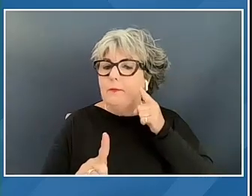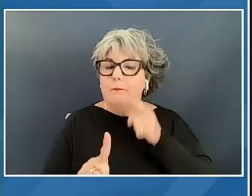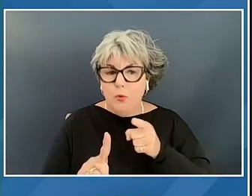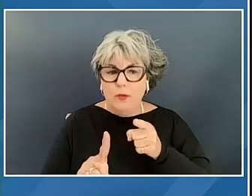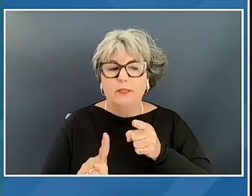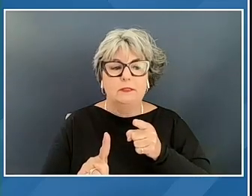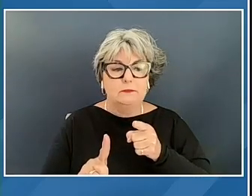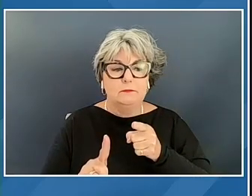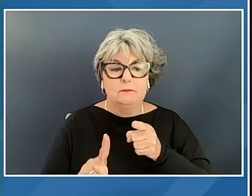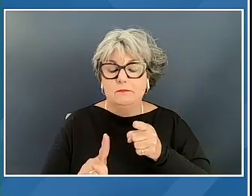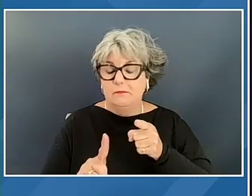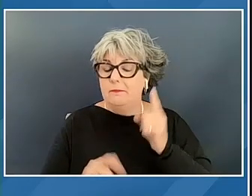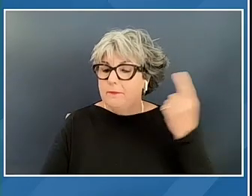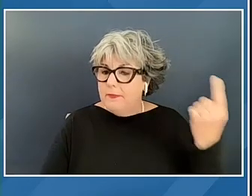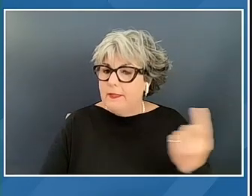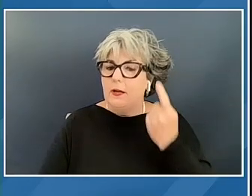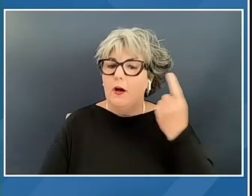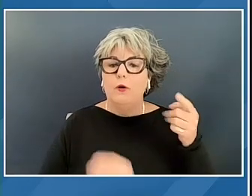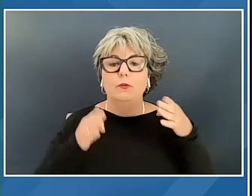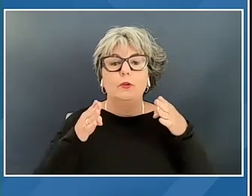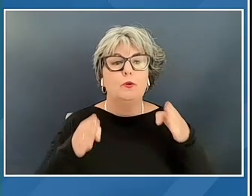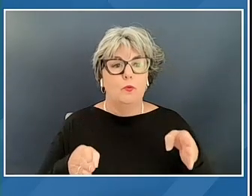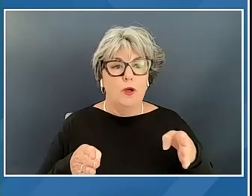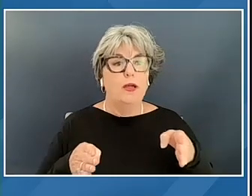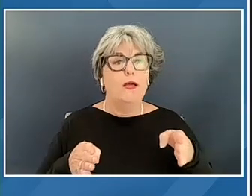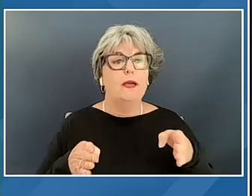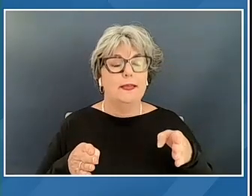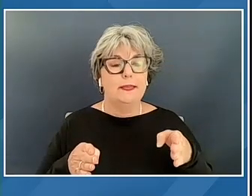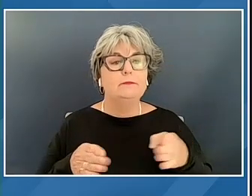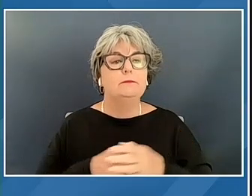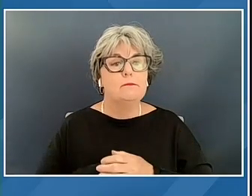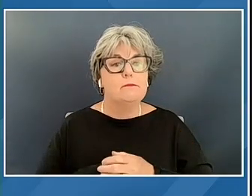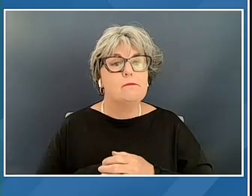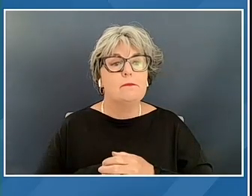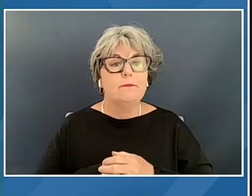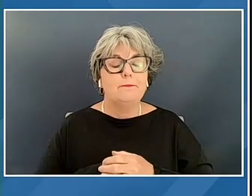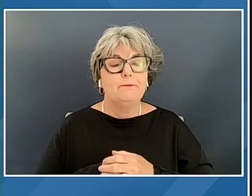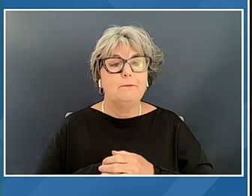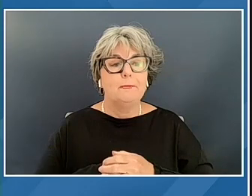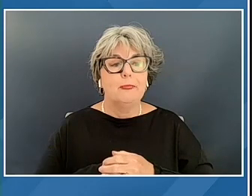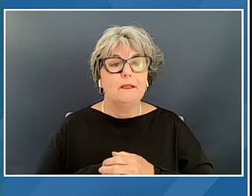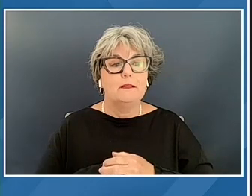only way to get actual appropriate relief